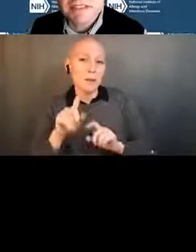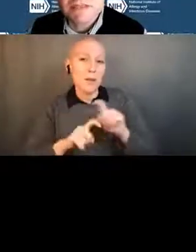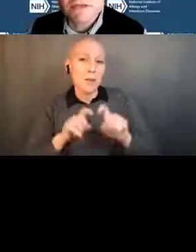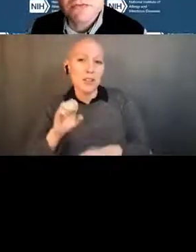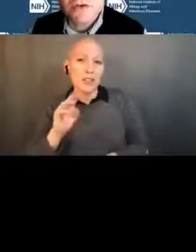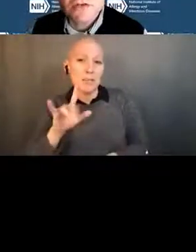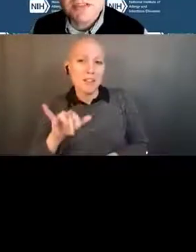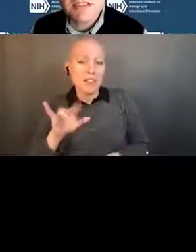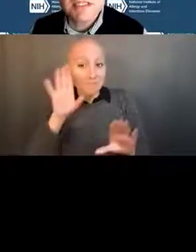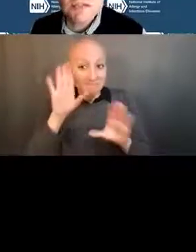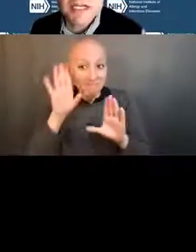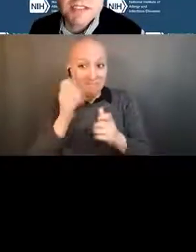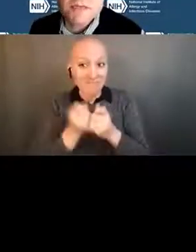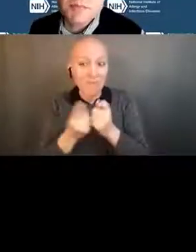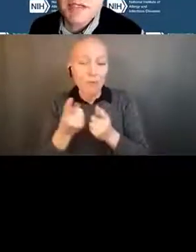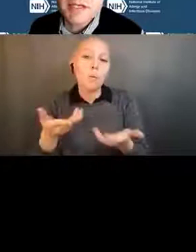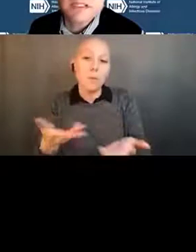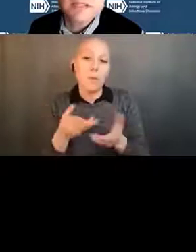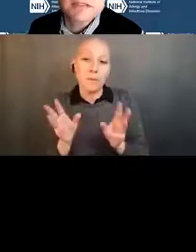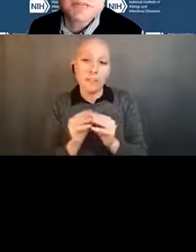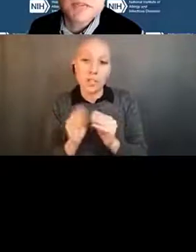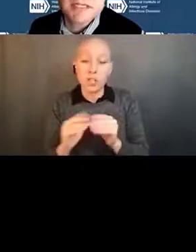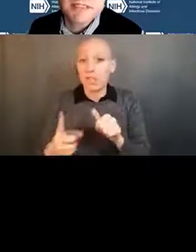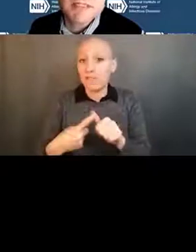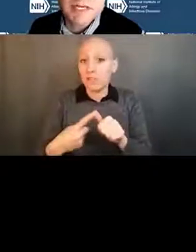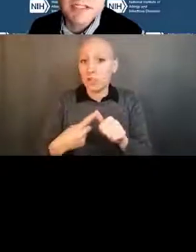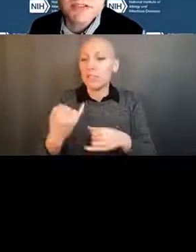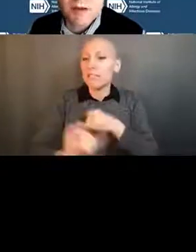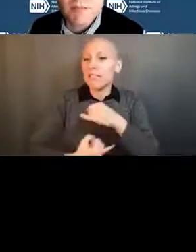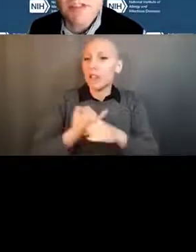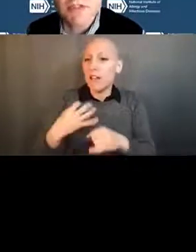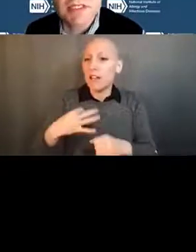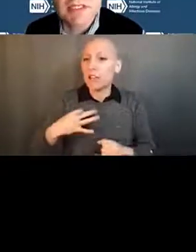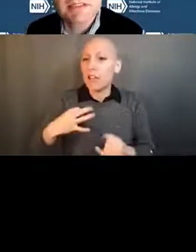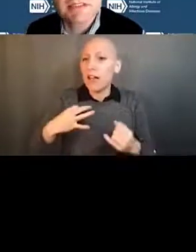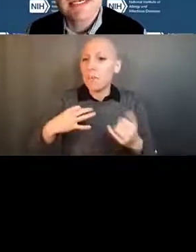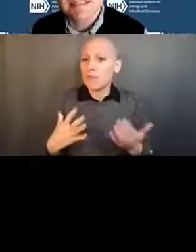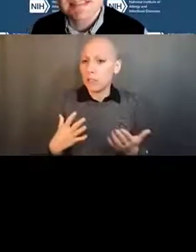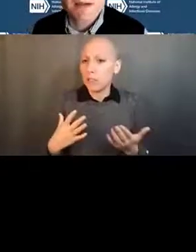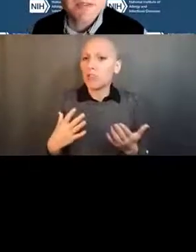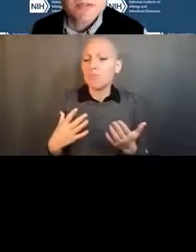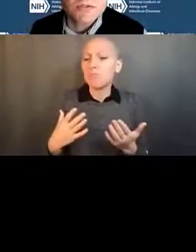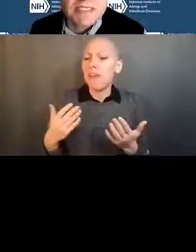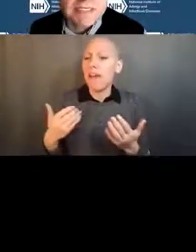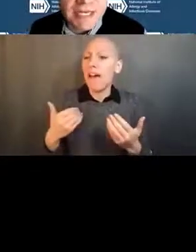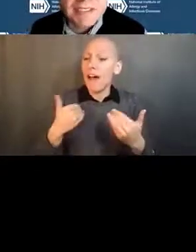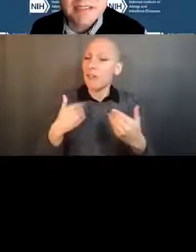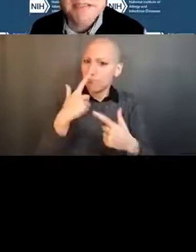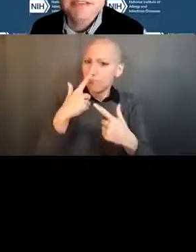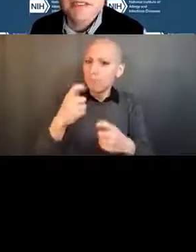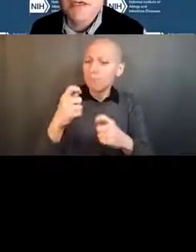So first, international applications presents special opportunities to tap into unique talents,